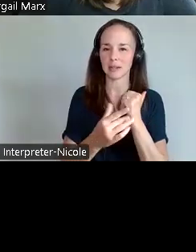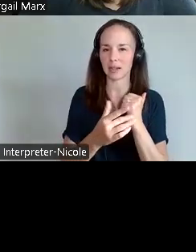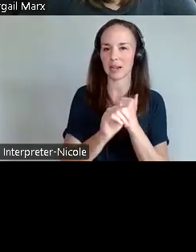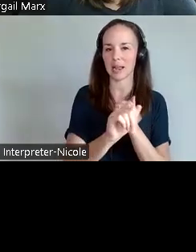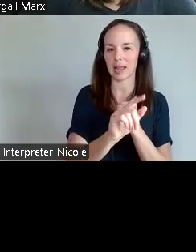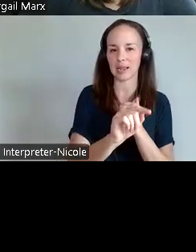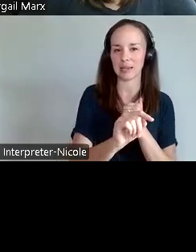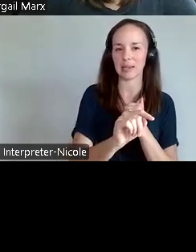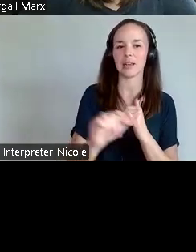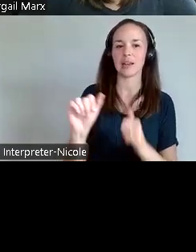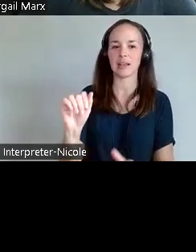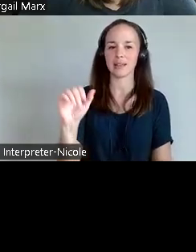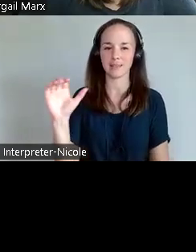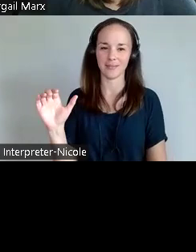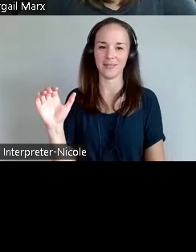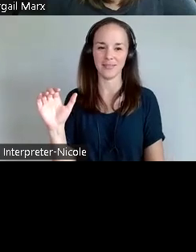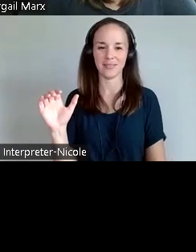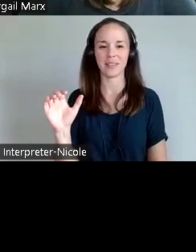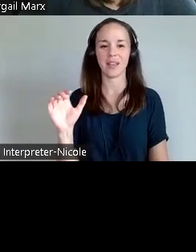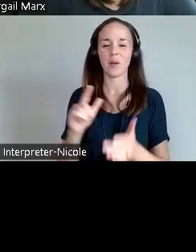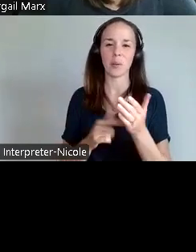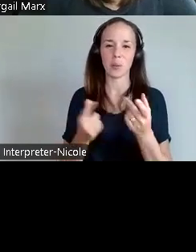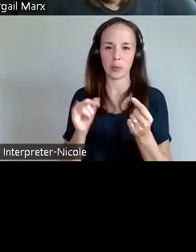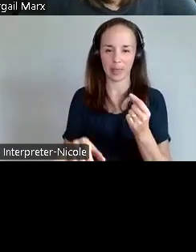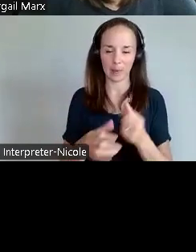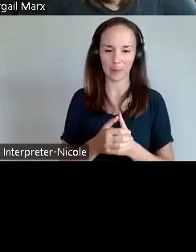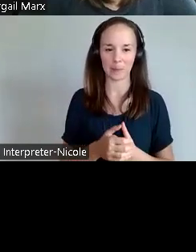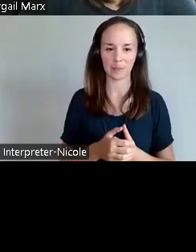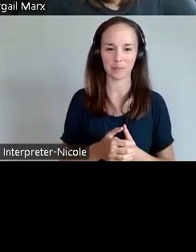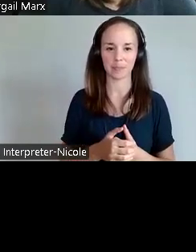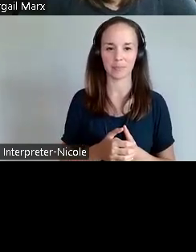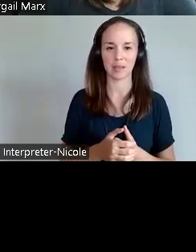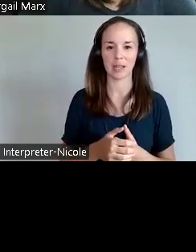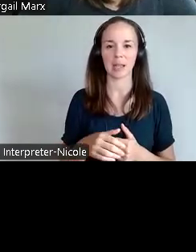and alternative communication devices. So there's lots of branches of assistive